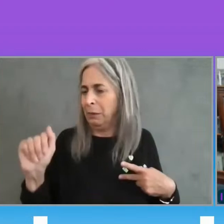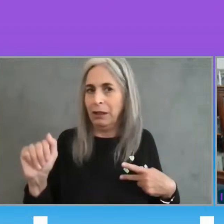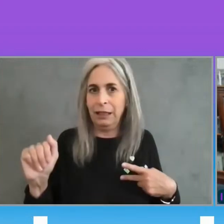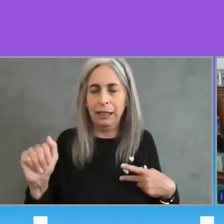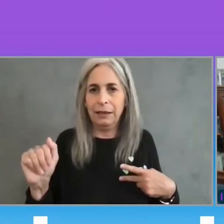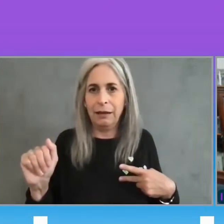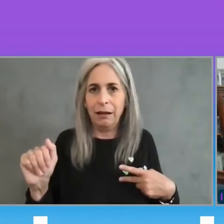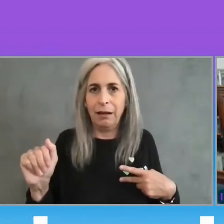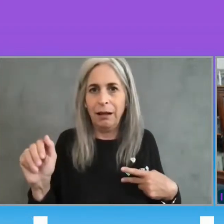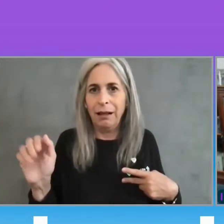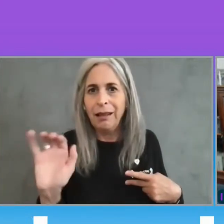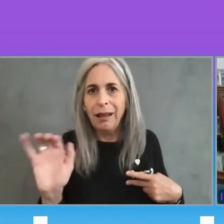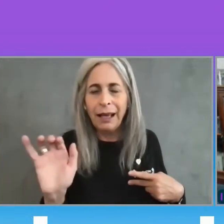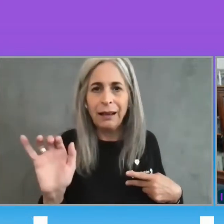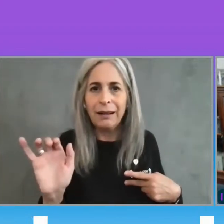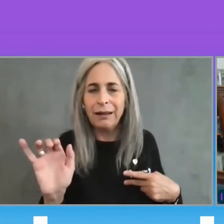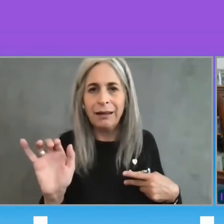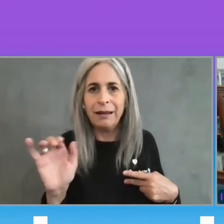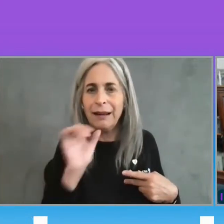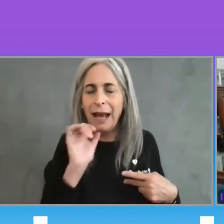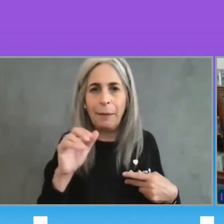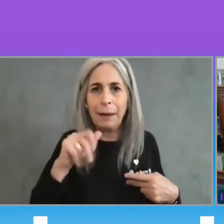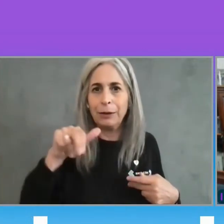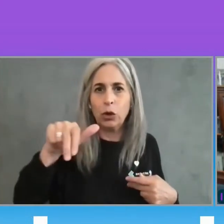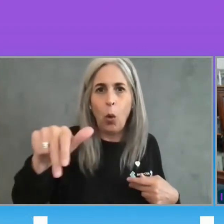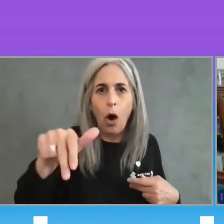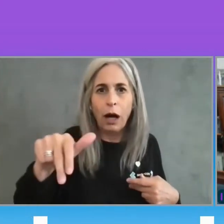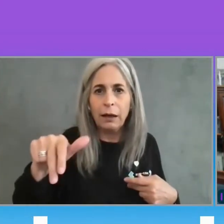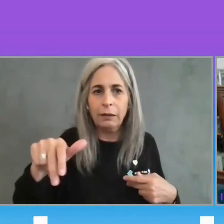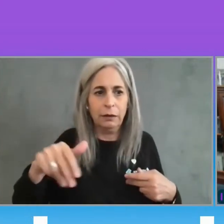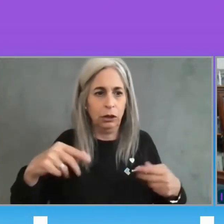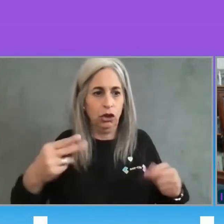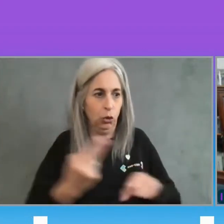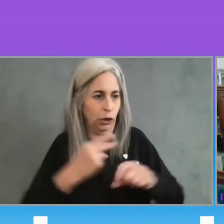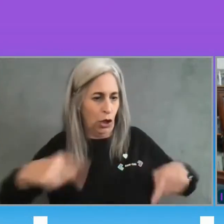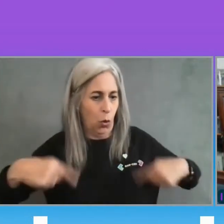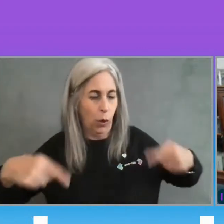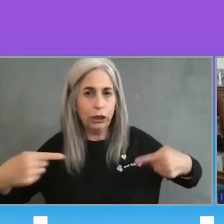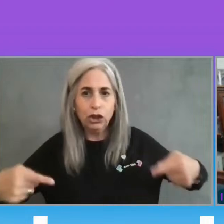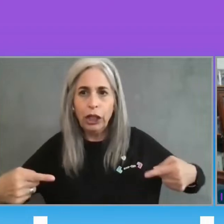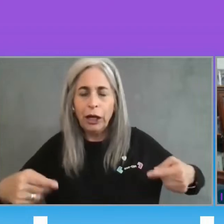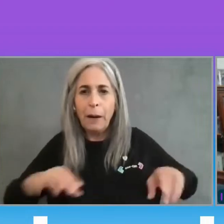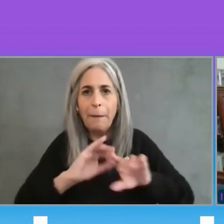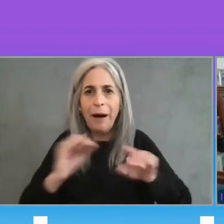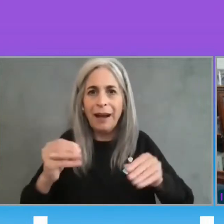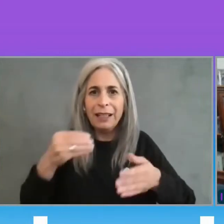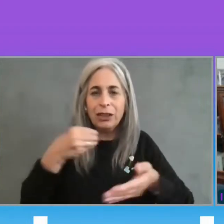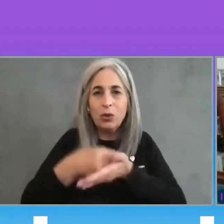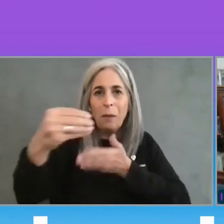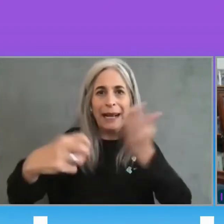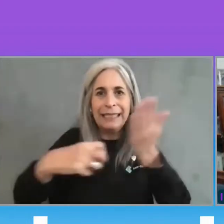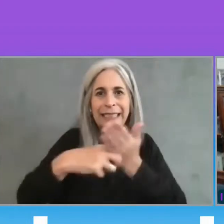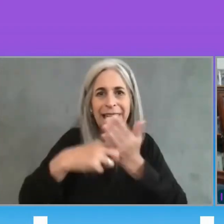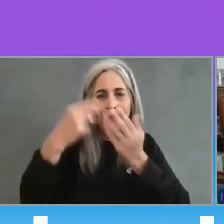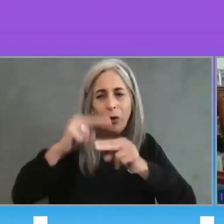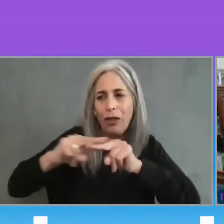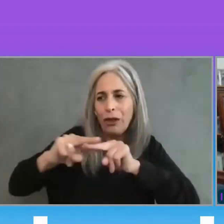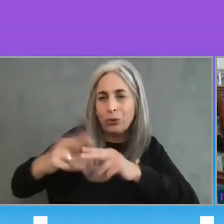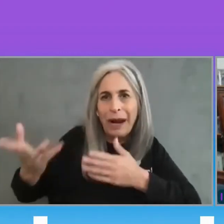physical disabilities in terms of being not not being able to walk and using a wheelchair. But it's also about, as I mentioned,